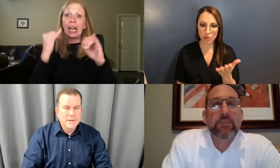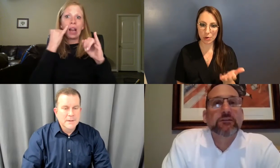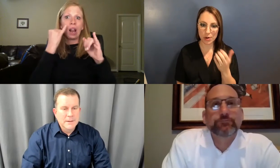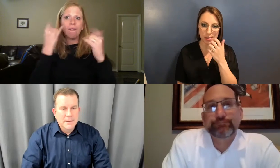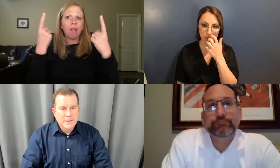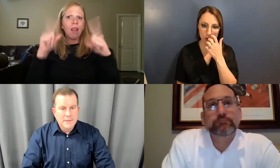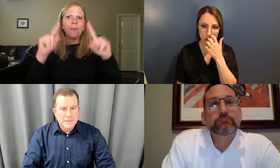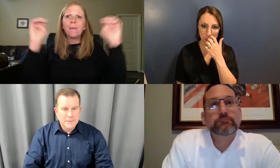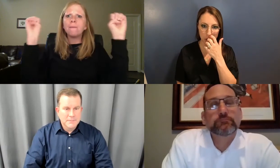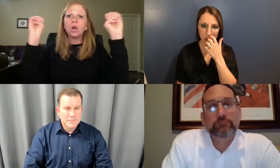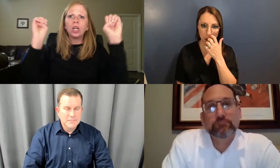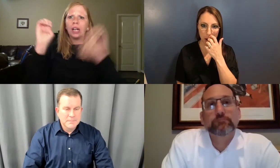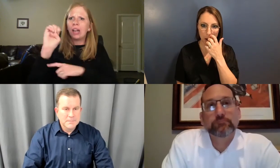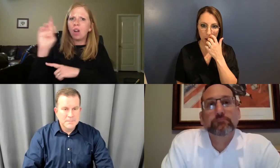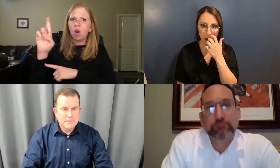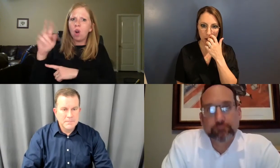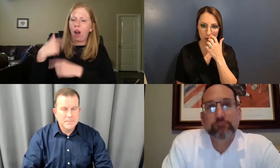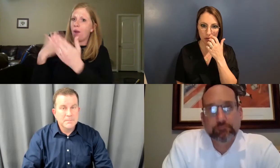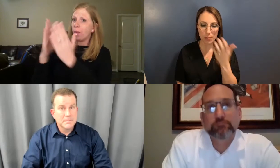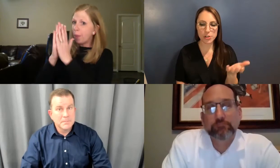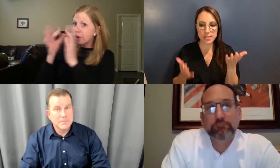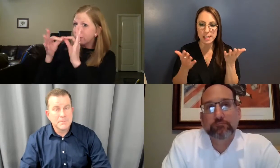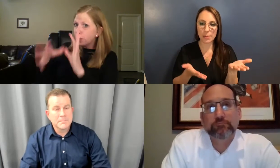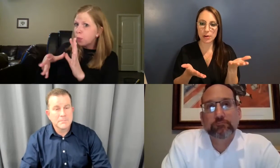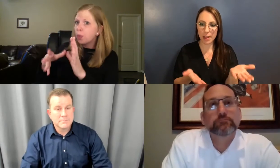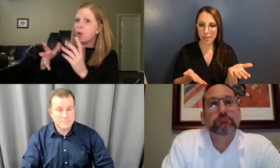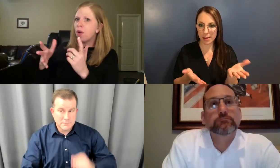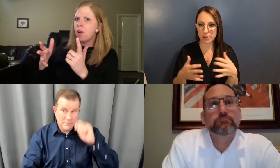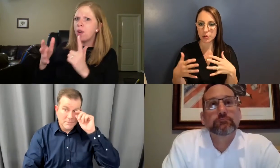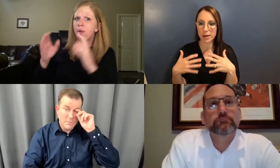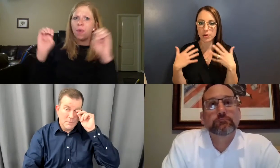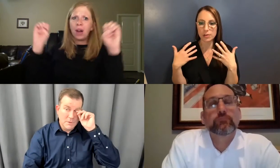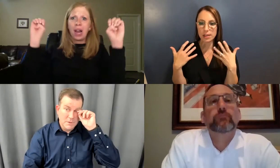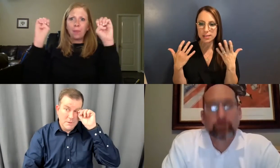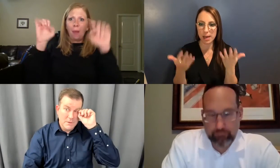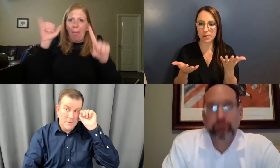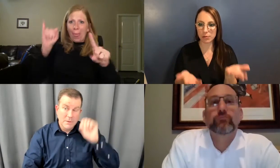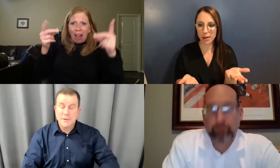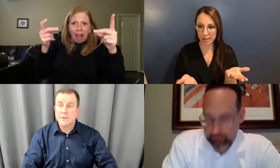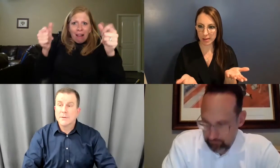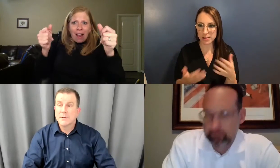you request for an interpreter, the emergency's happening right then, your medical need is happening right then.